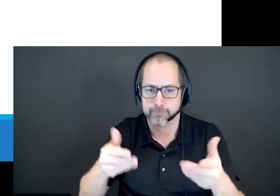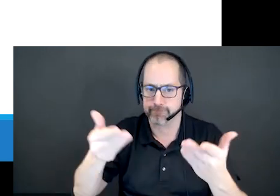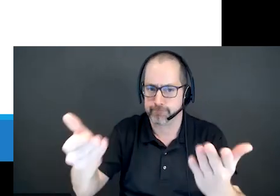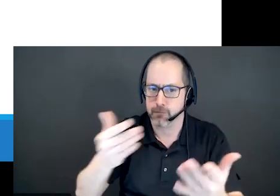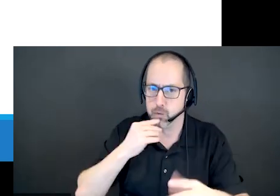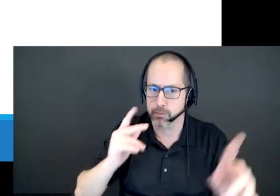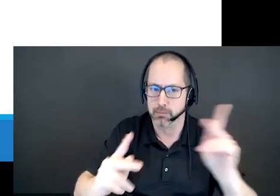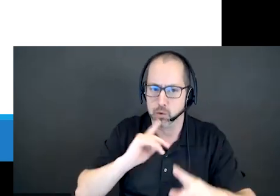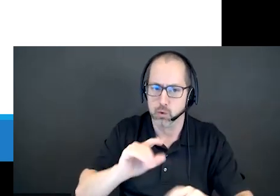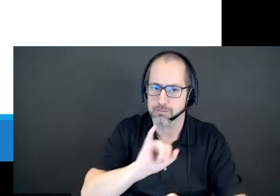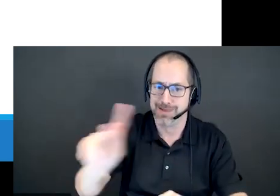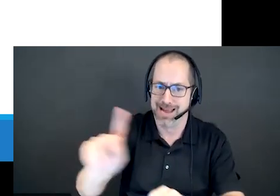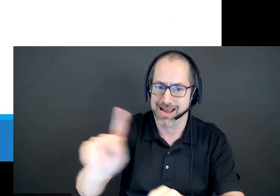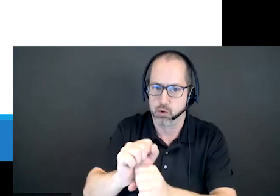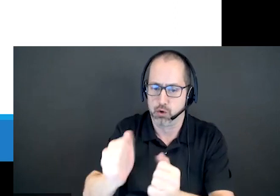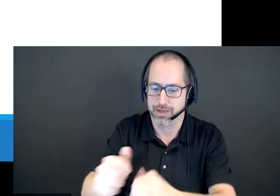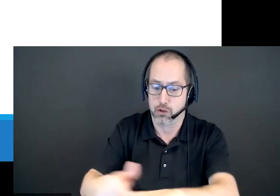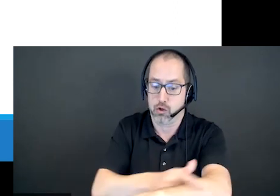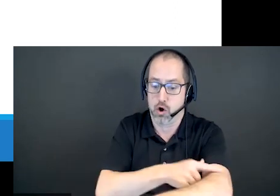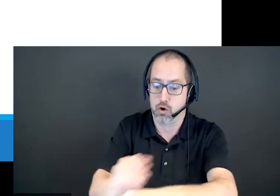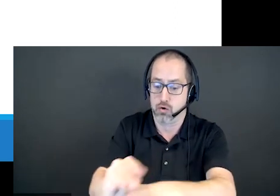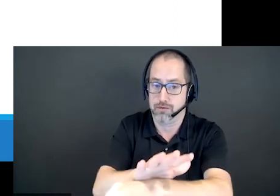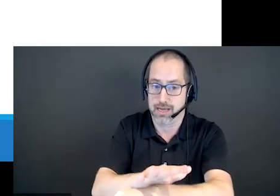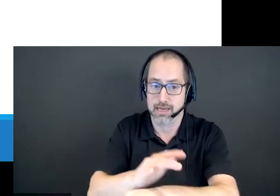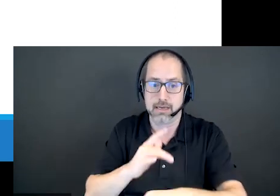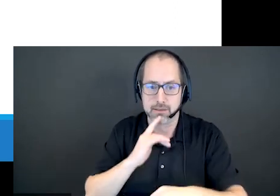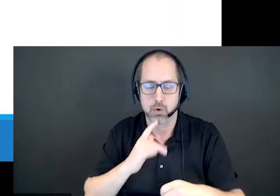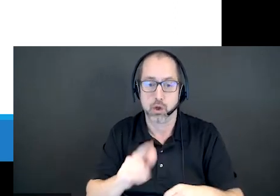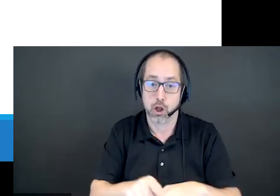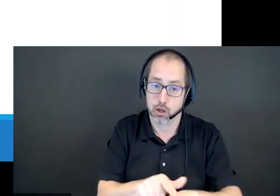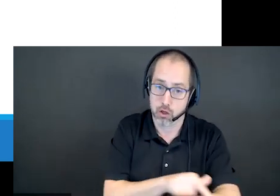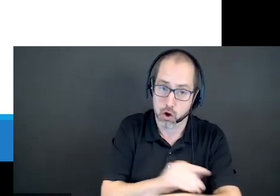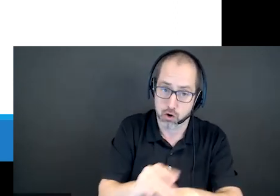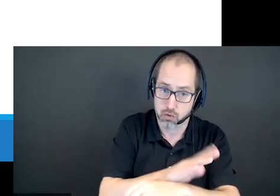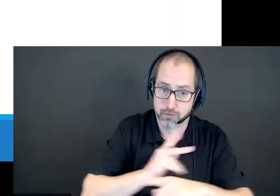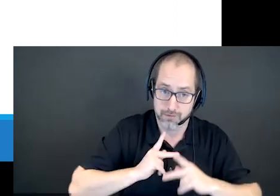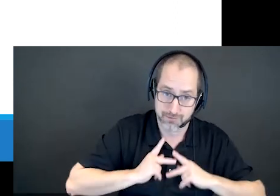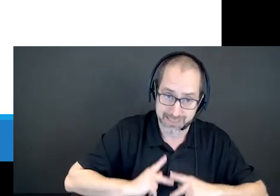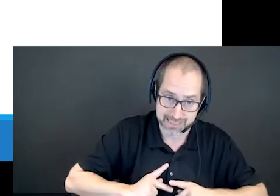was a collaboration between Realize, long COVID Physio, and the rehabilitation science research